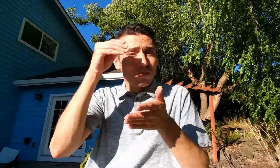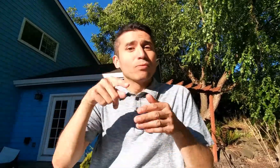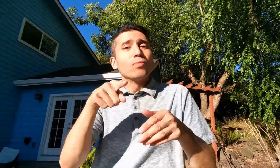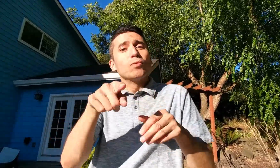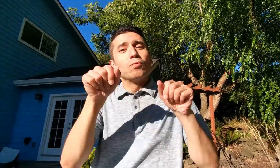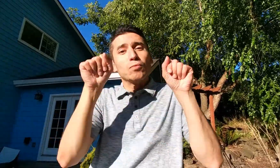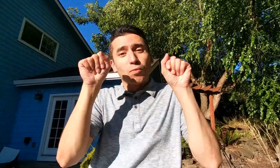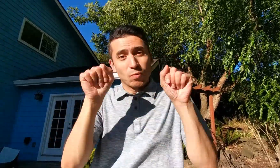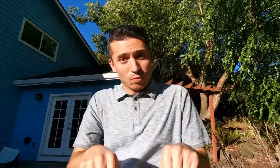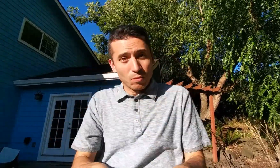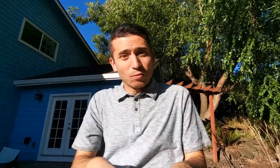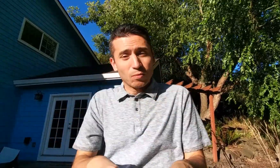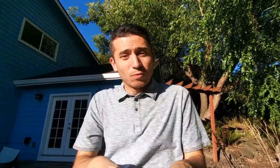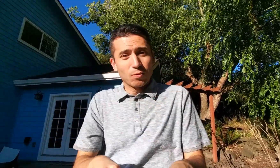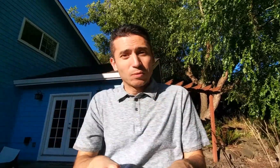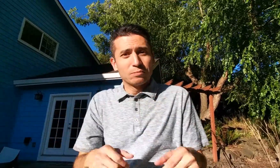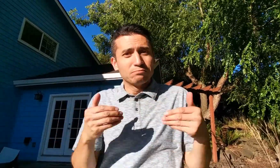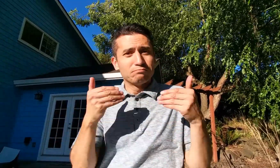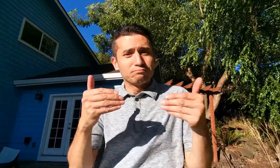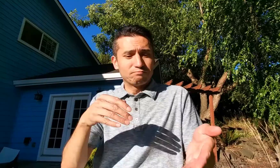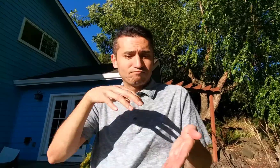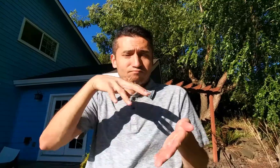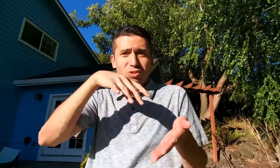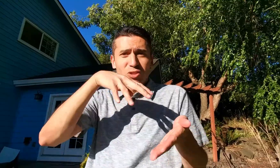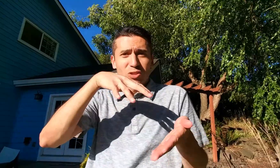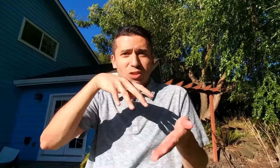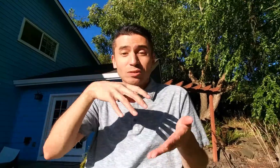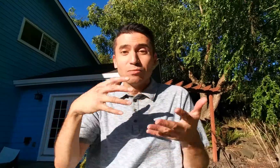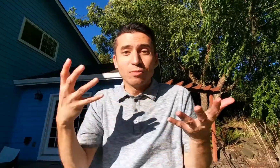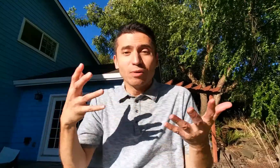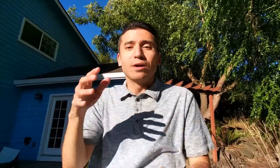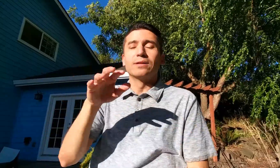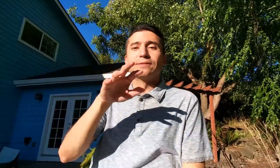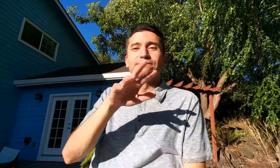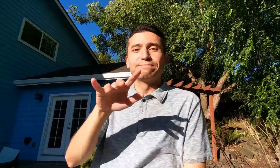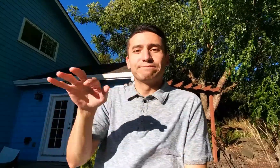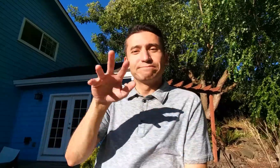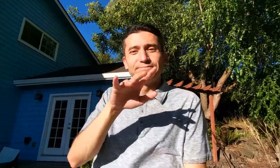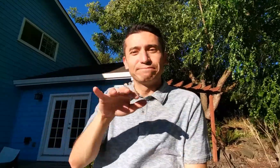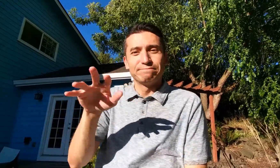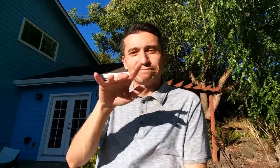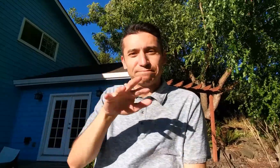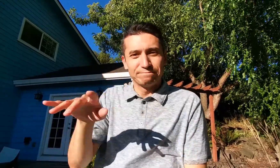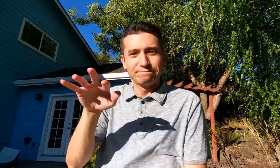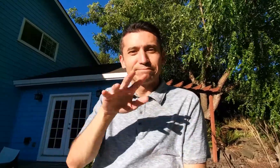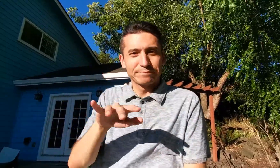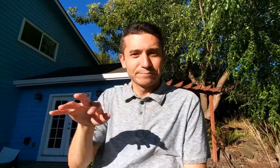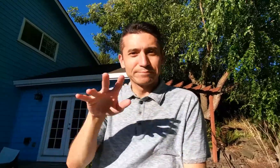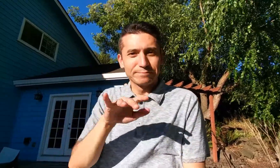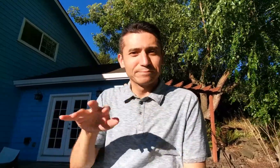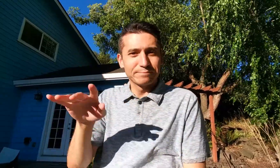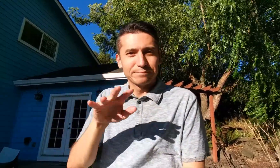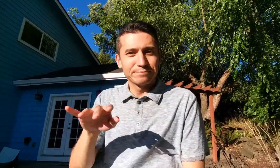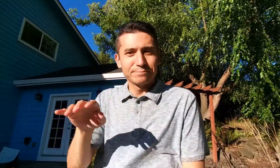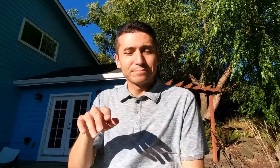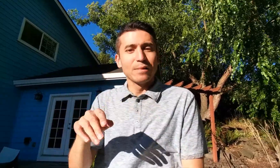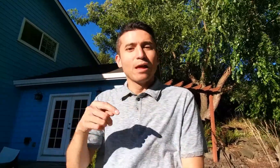you can go ahead and study the finger spelling alphabet.